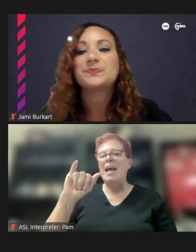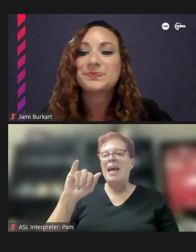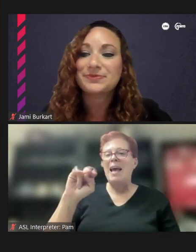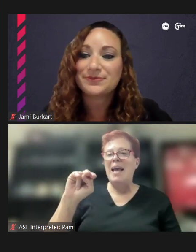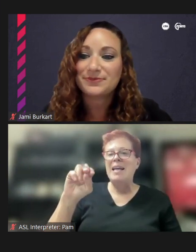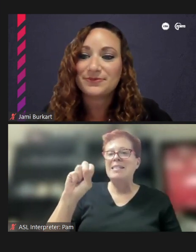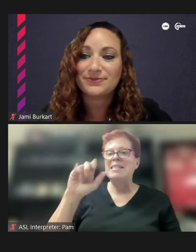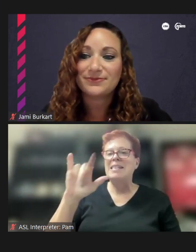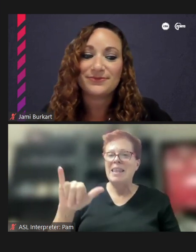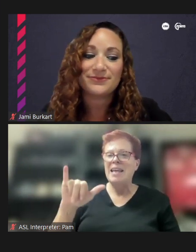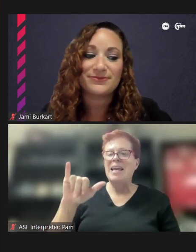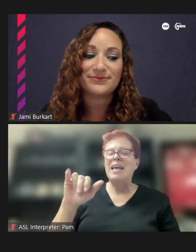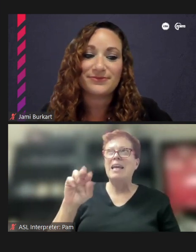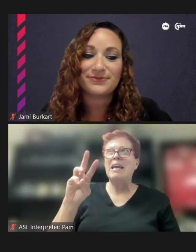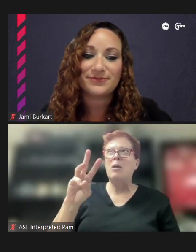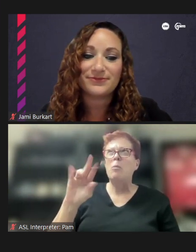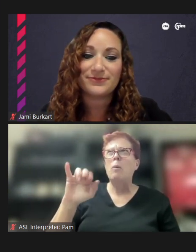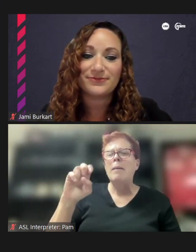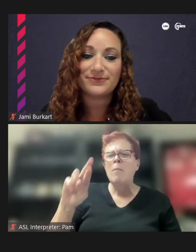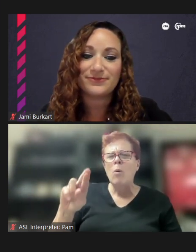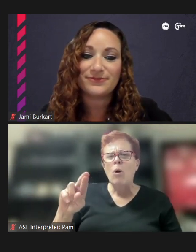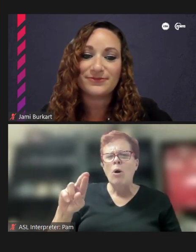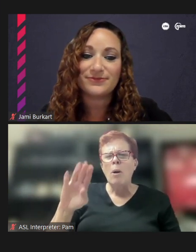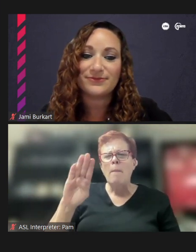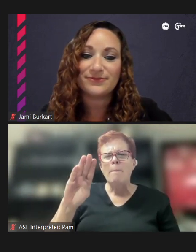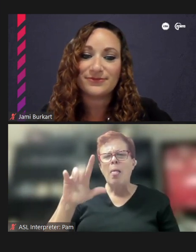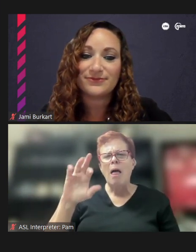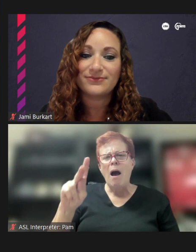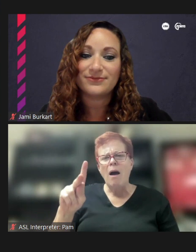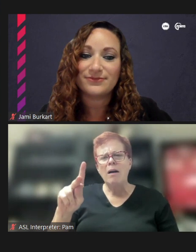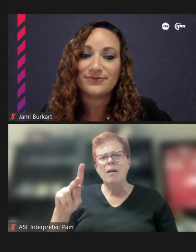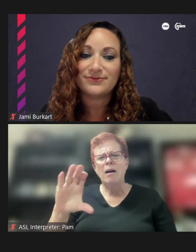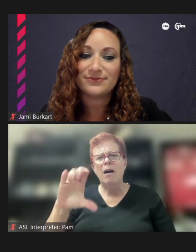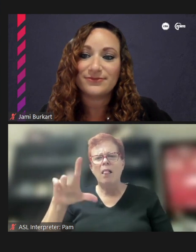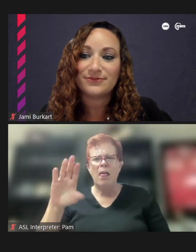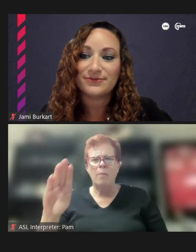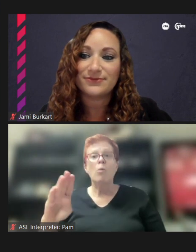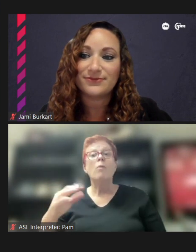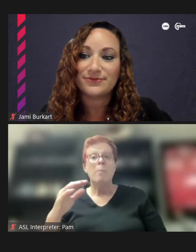and we've been working on enhancing and promoting the Lawrence Corridor as the arts and